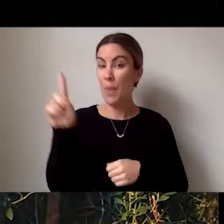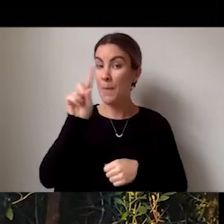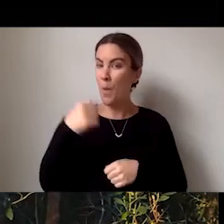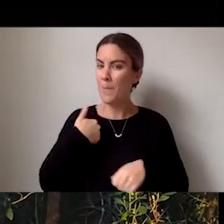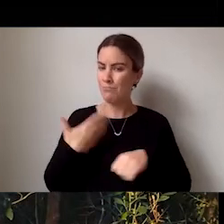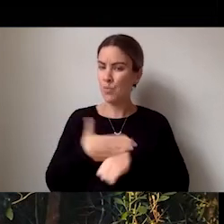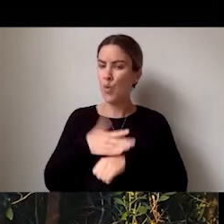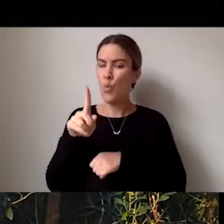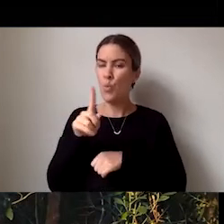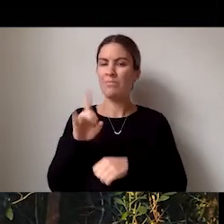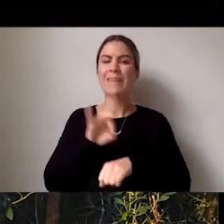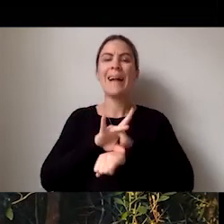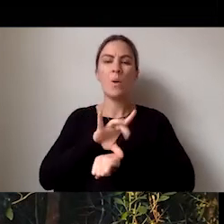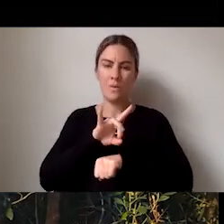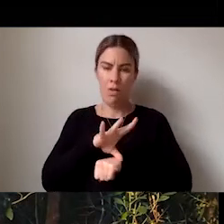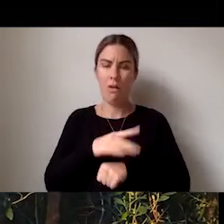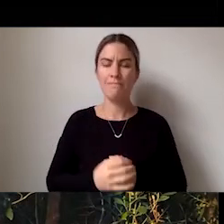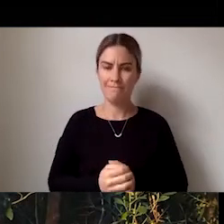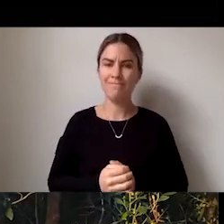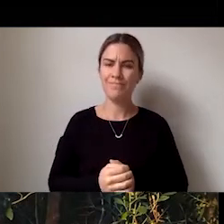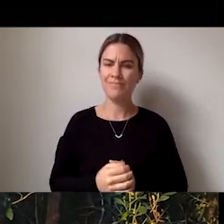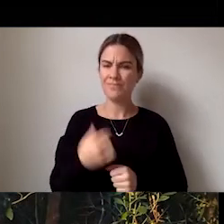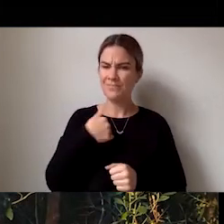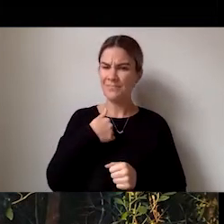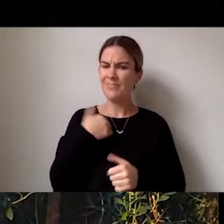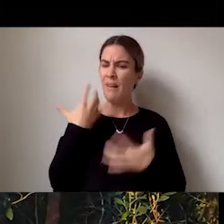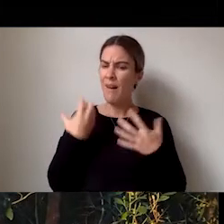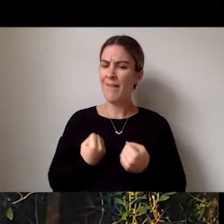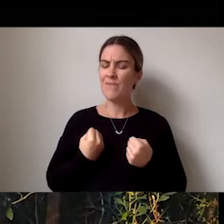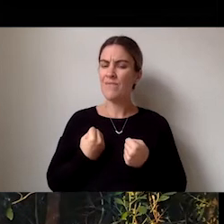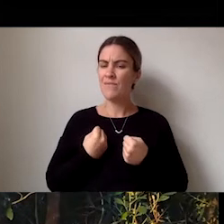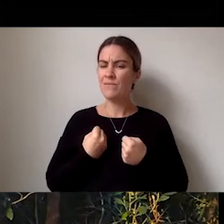So, I suppose that I have quite a bit of every day life